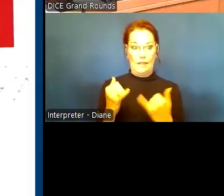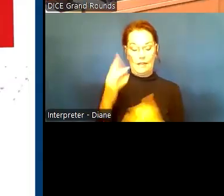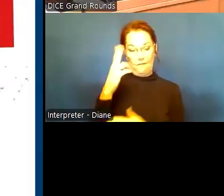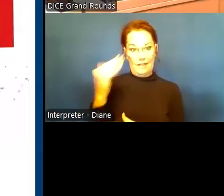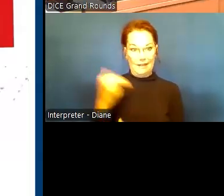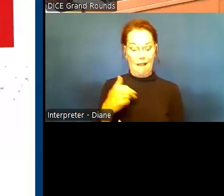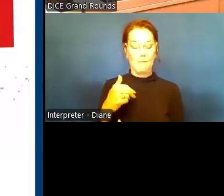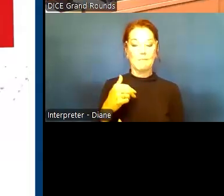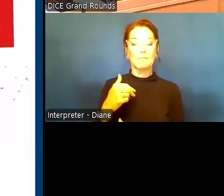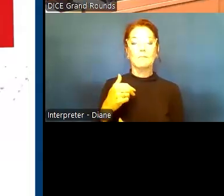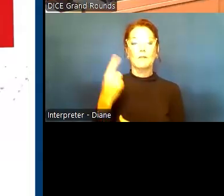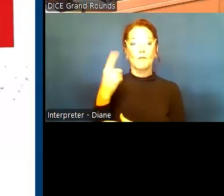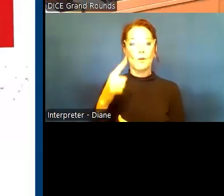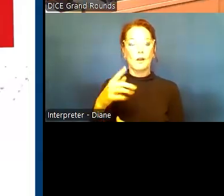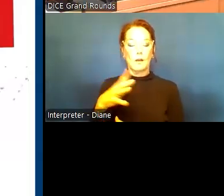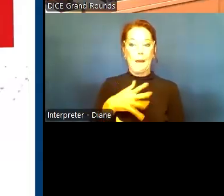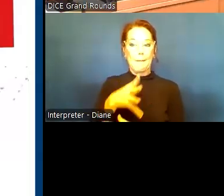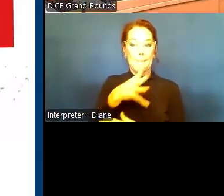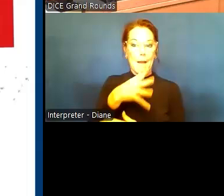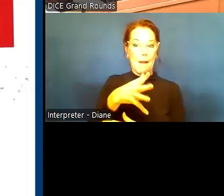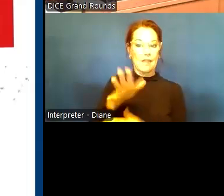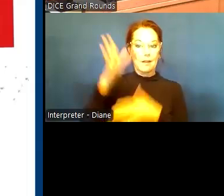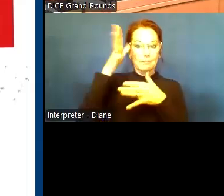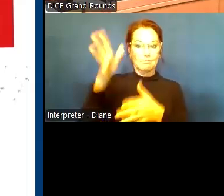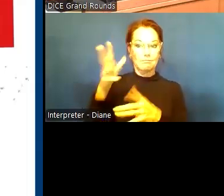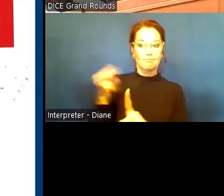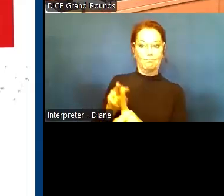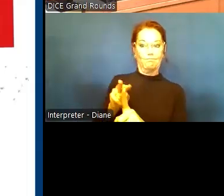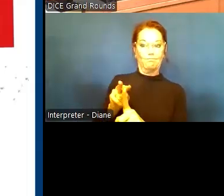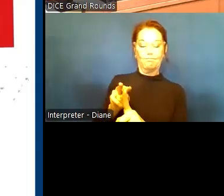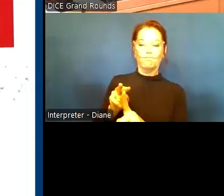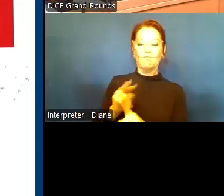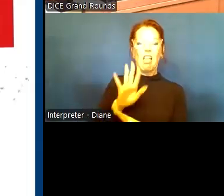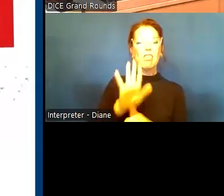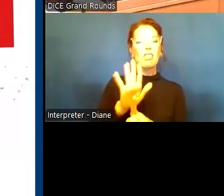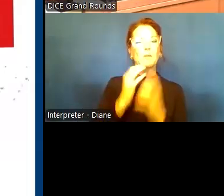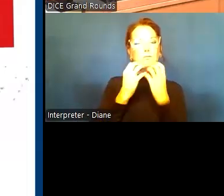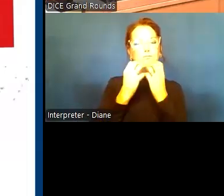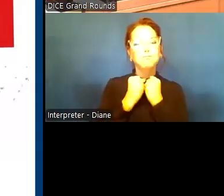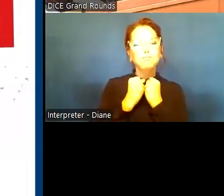to my grandparents um their Vietnam doesn't really exist anymore um and so that's been an interesting